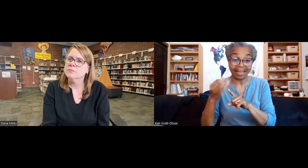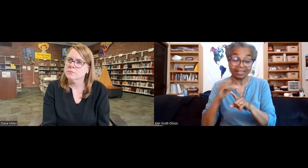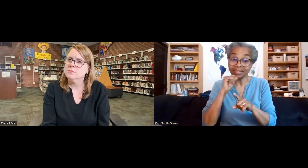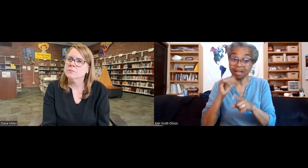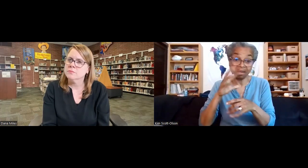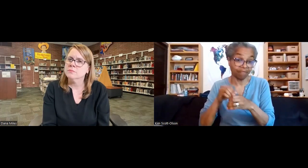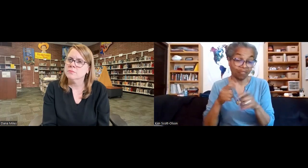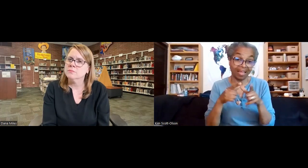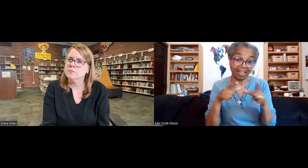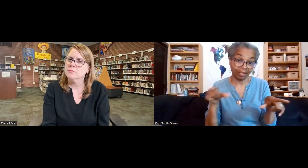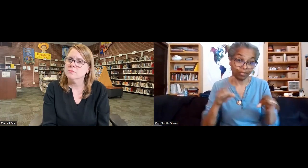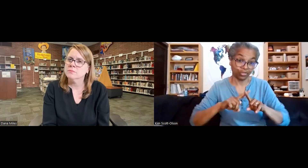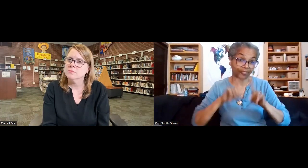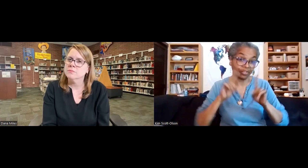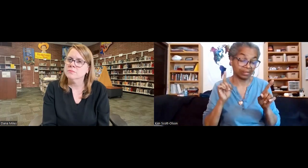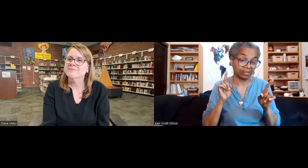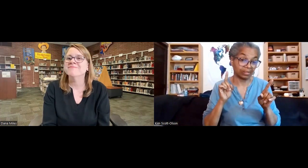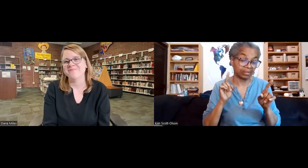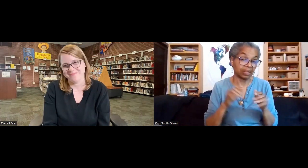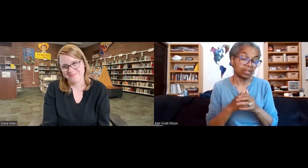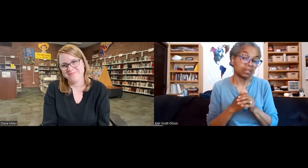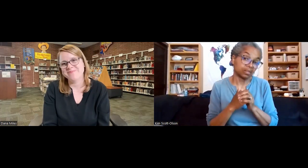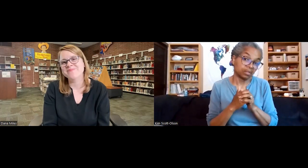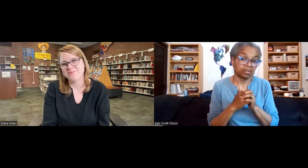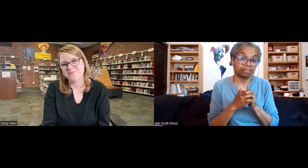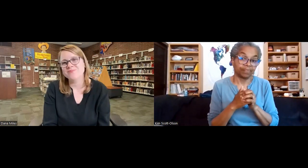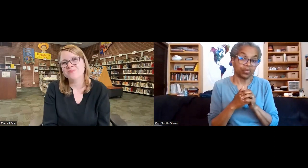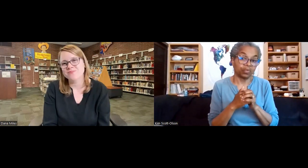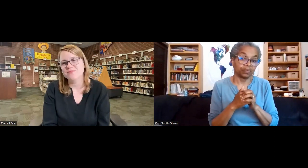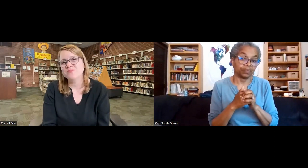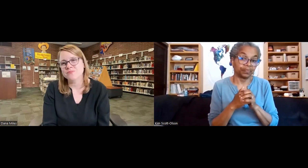you need all of these different things and that doesn’t include the language difference either.